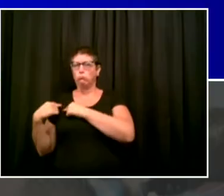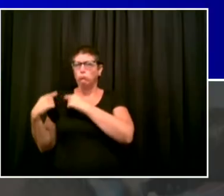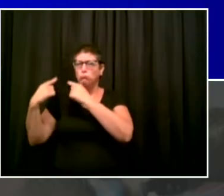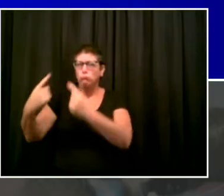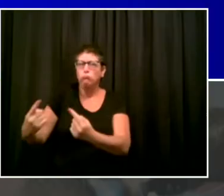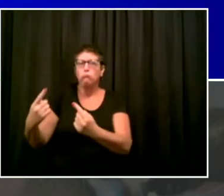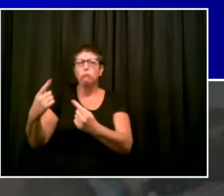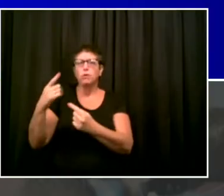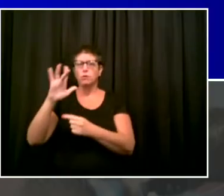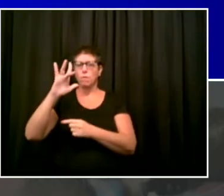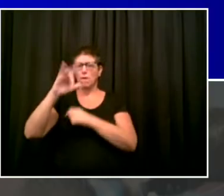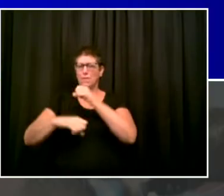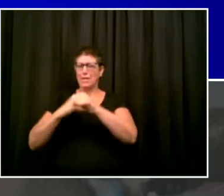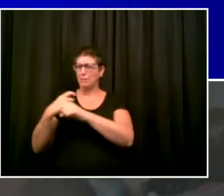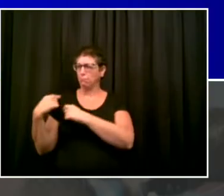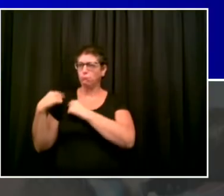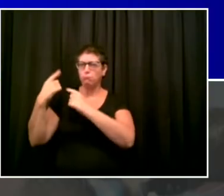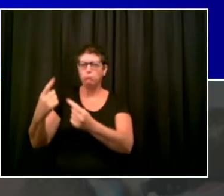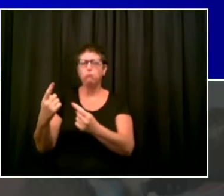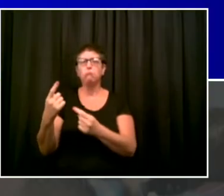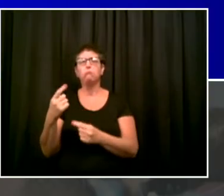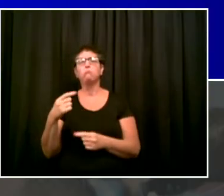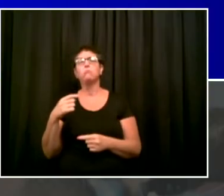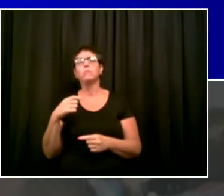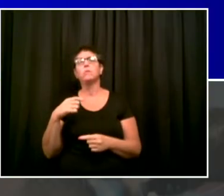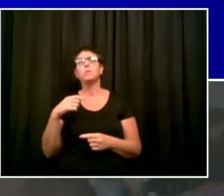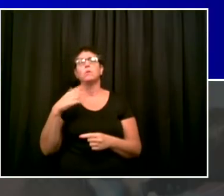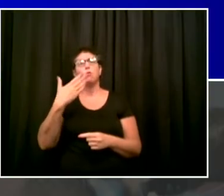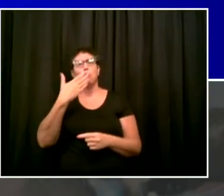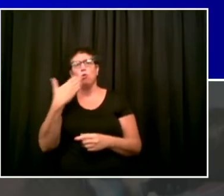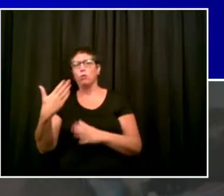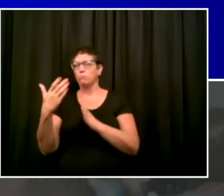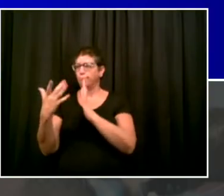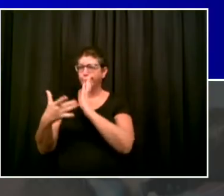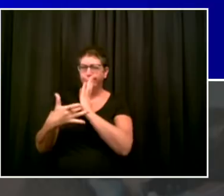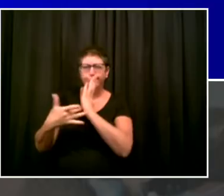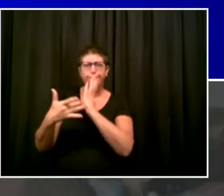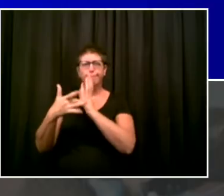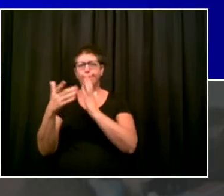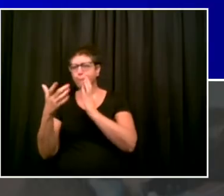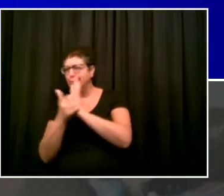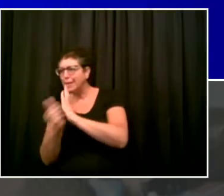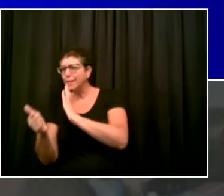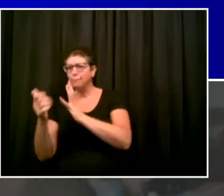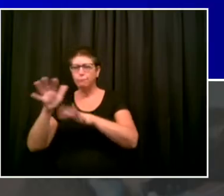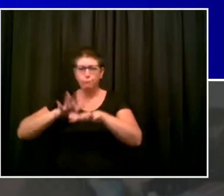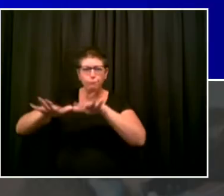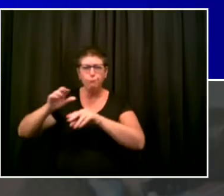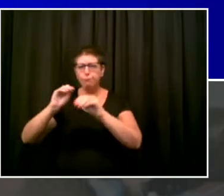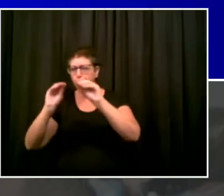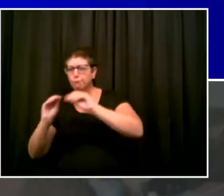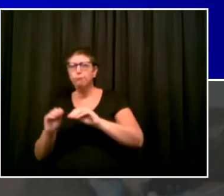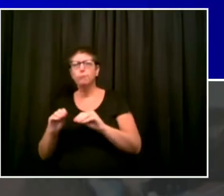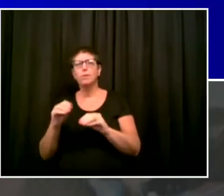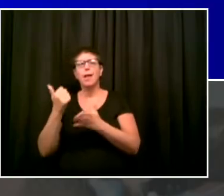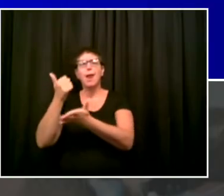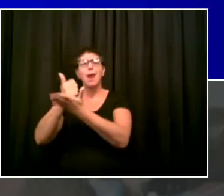A QUARERT CENTURY OF FIGHTING CRIME, BUT IF COMSTAT